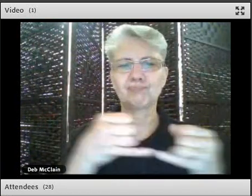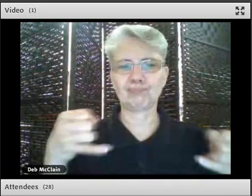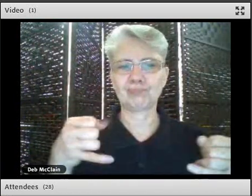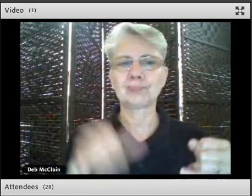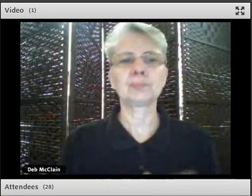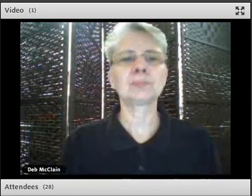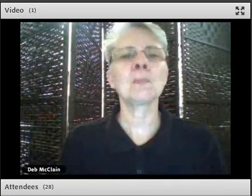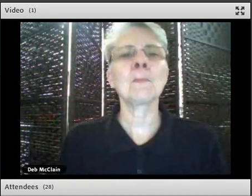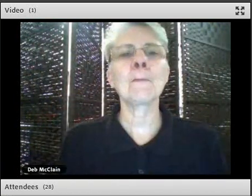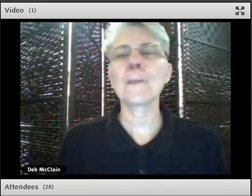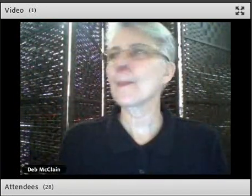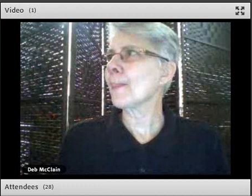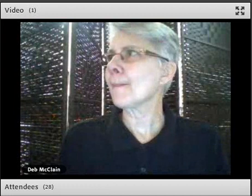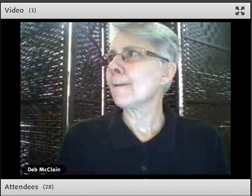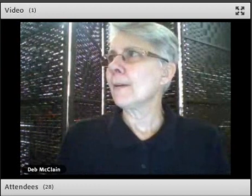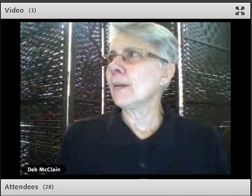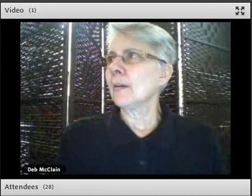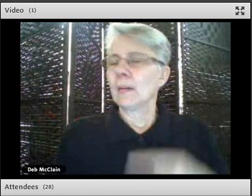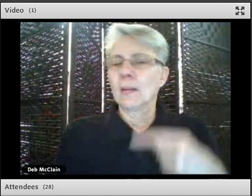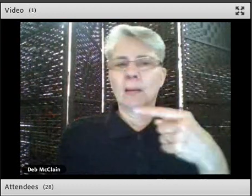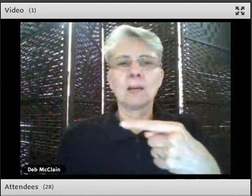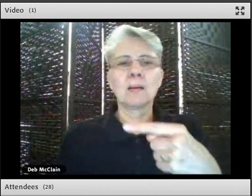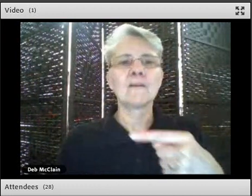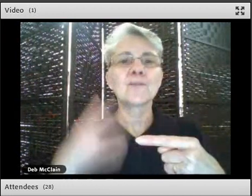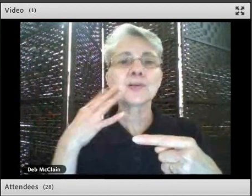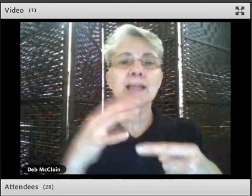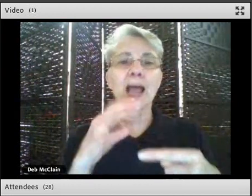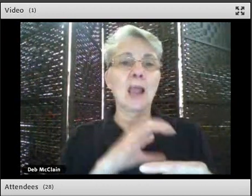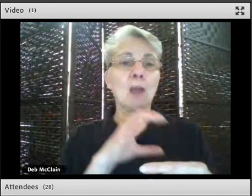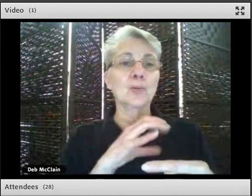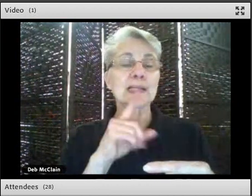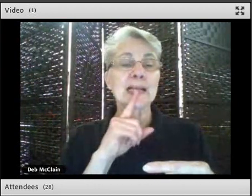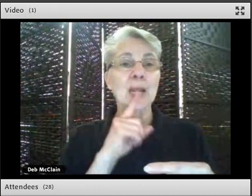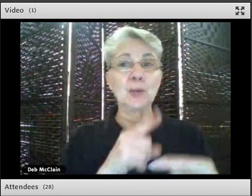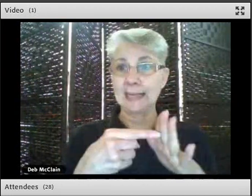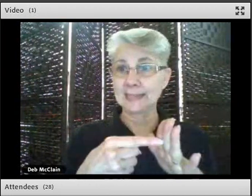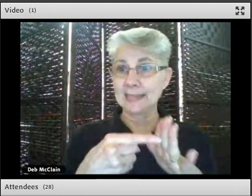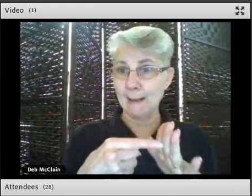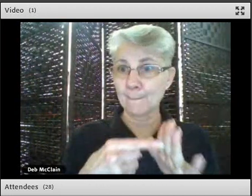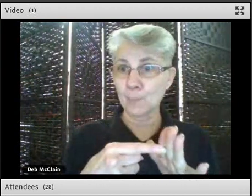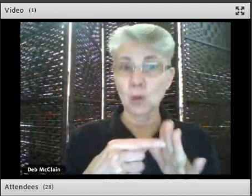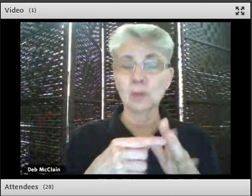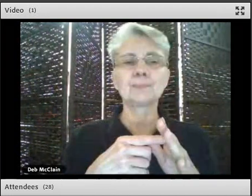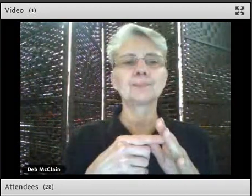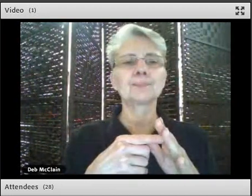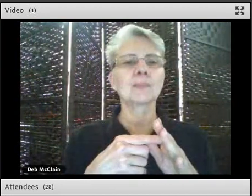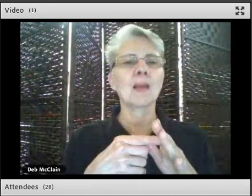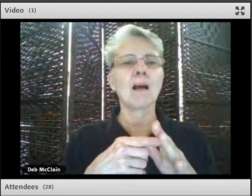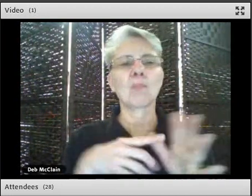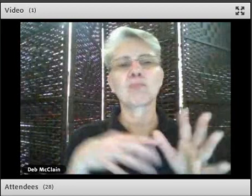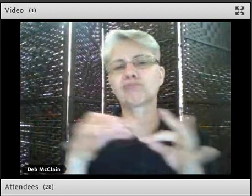I went all out and added the playing speed in there with 1.4 meters per second